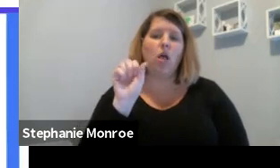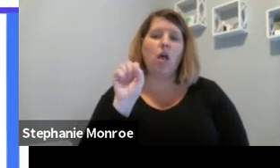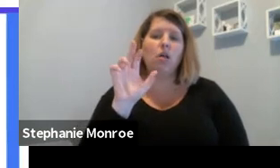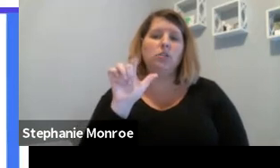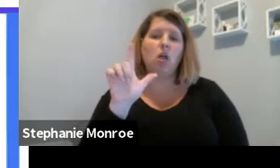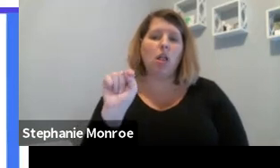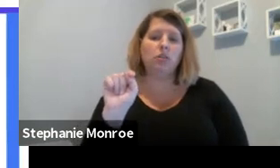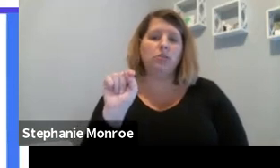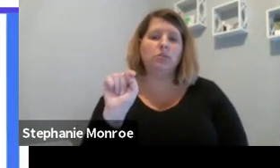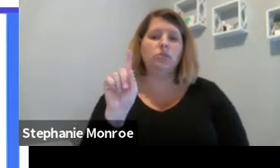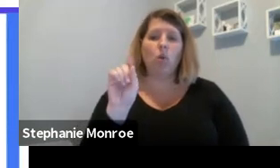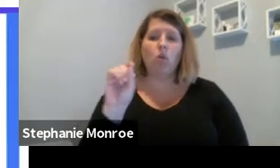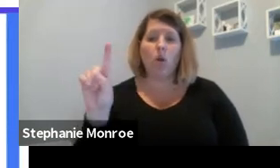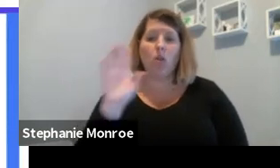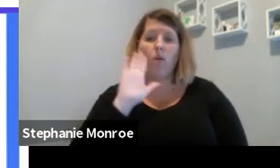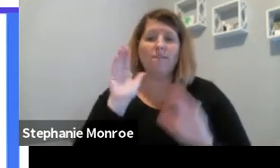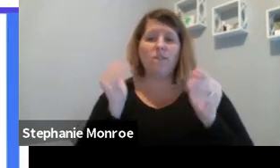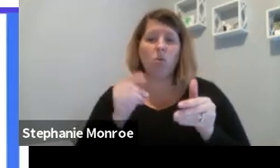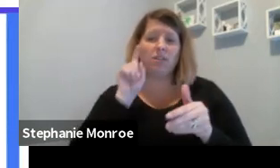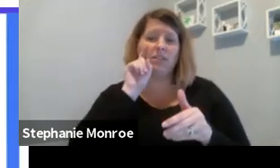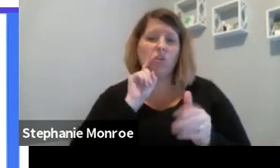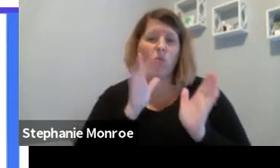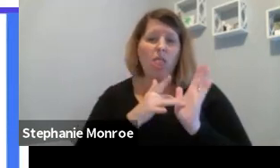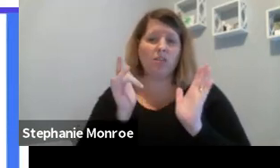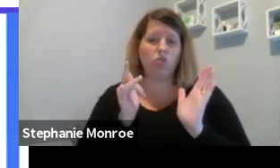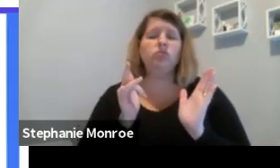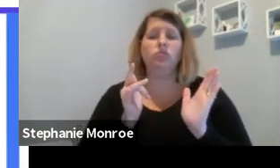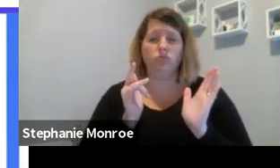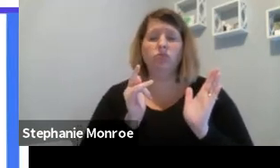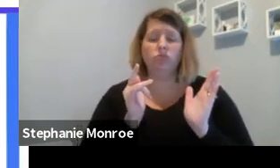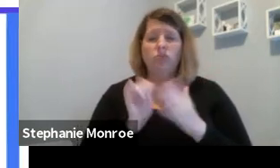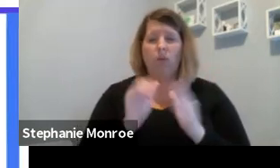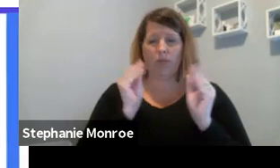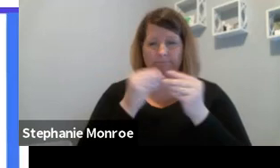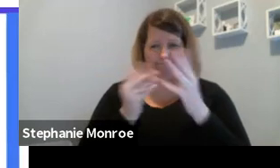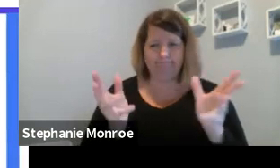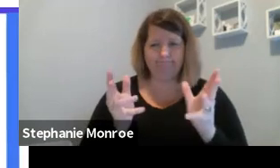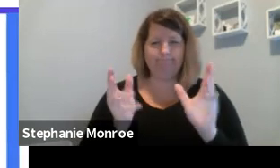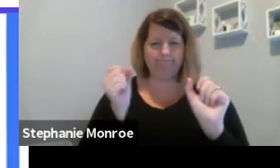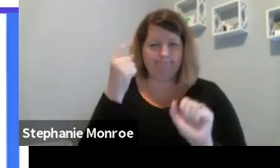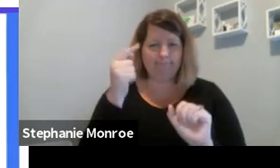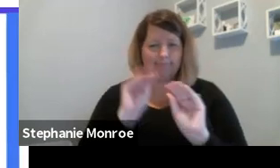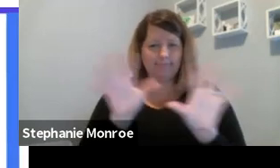It will focus on sexual assault, giving you an understanding of what it is,